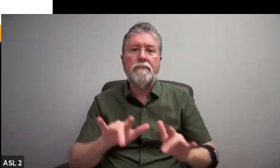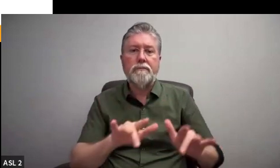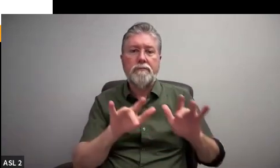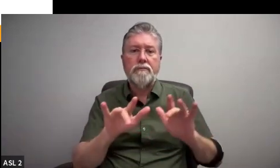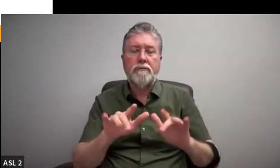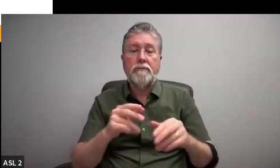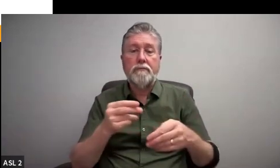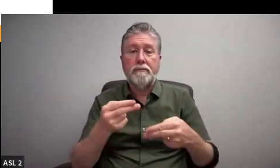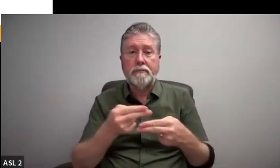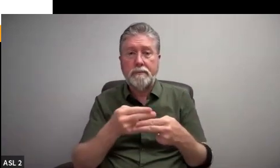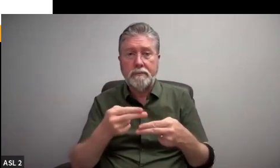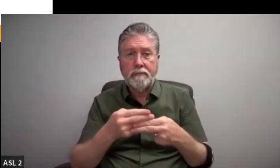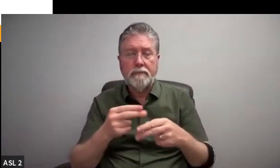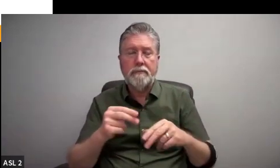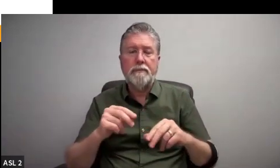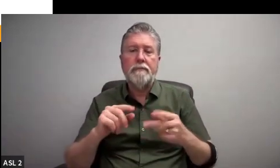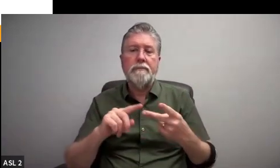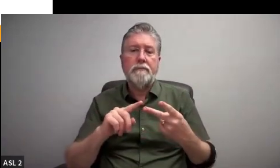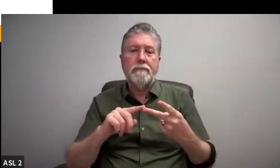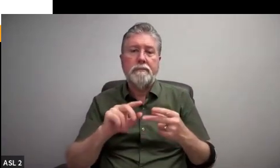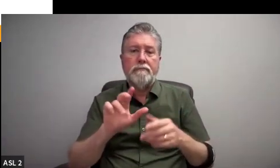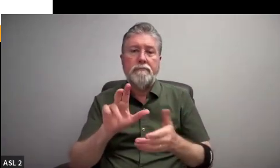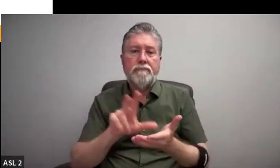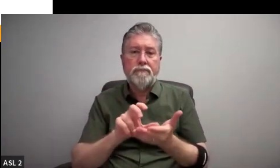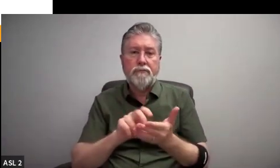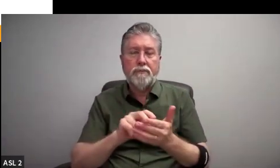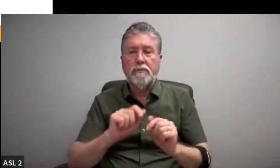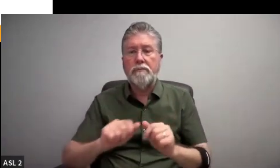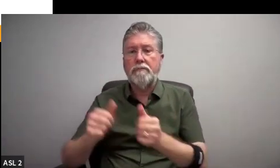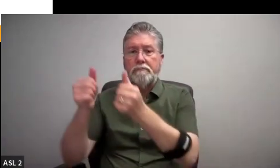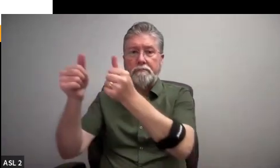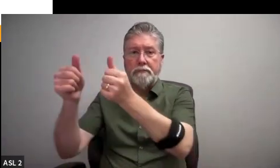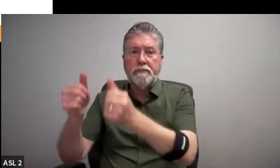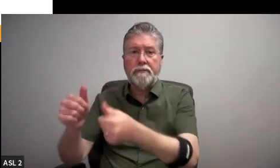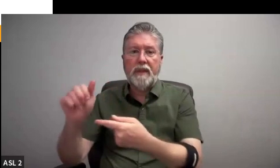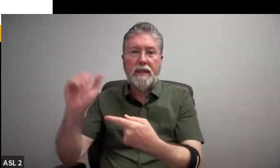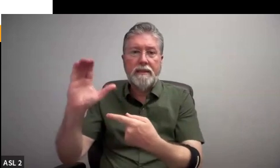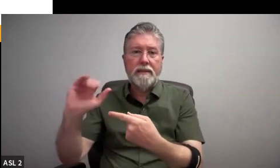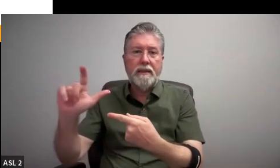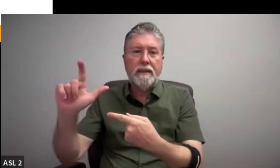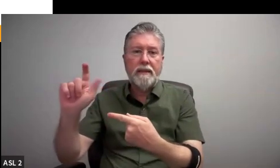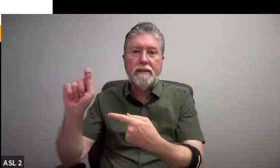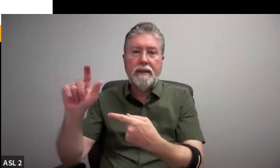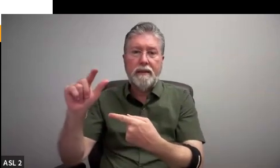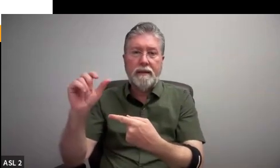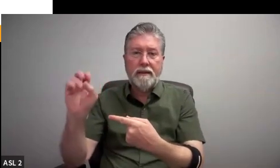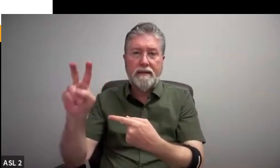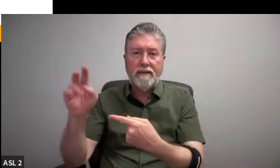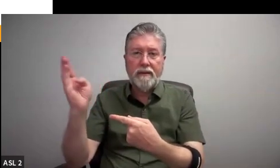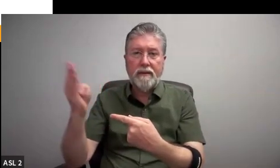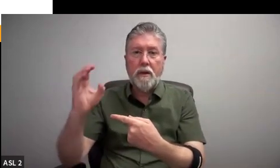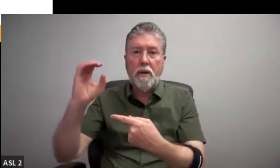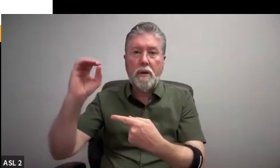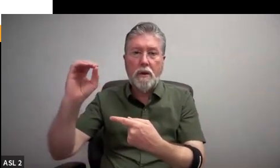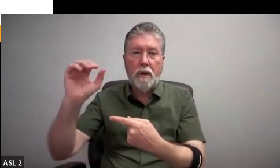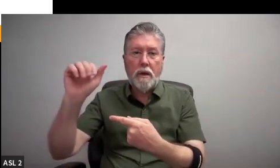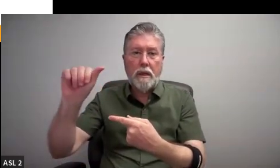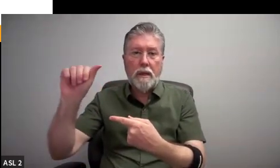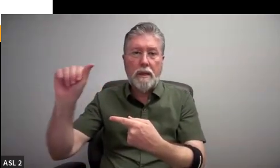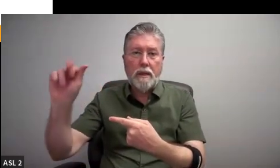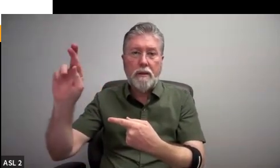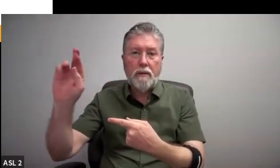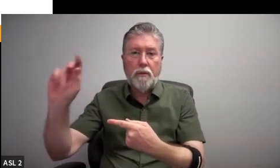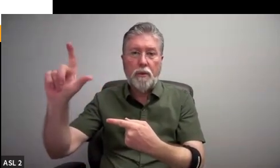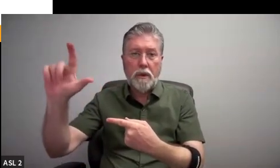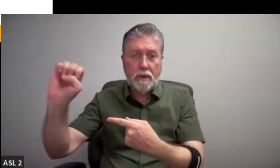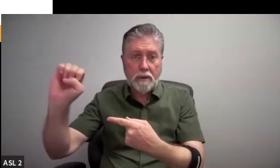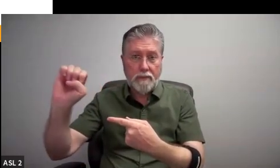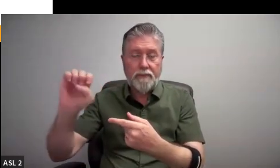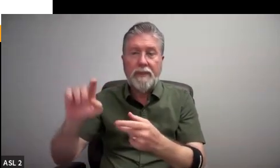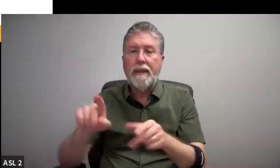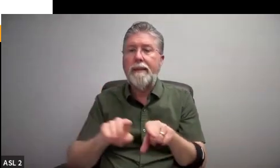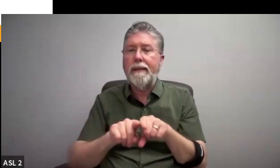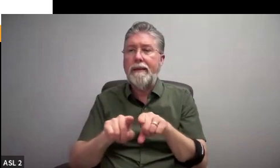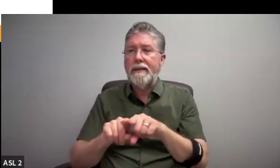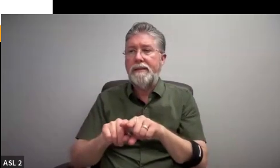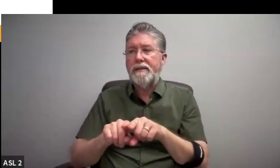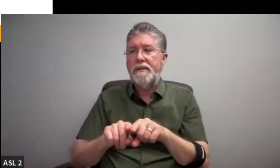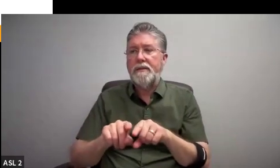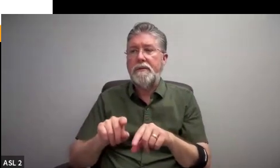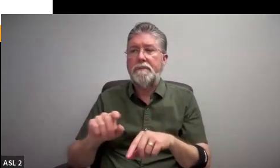recordings will be posted on ACL.gov/OAArule as well as on ACL's current AOA program instructions